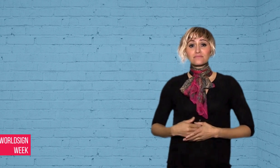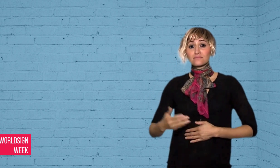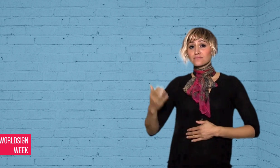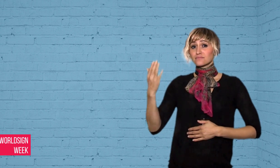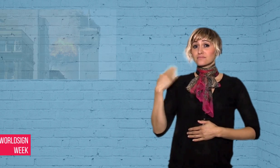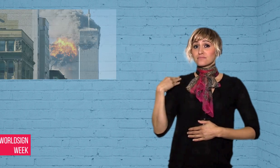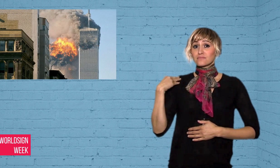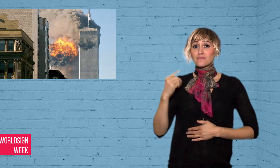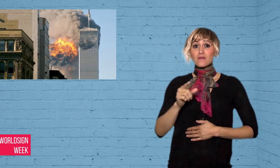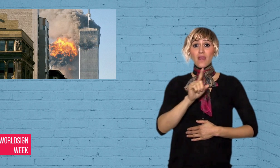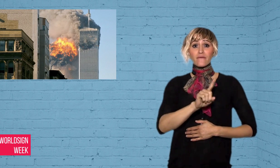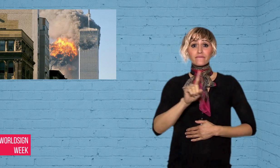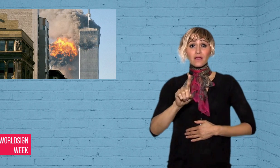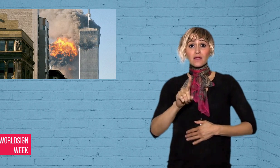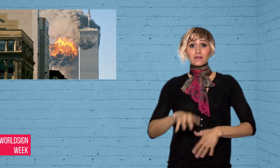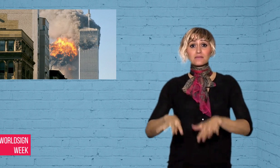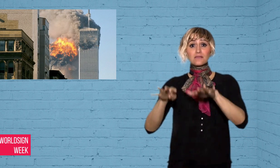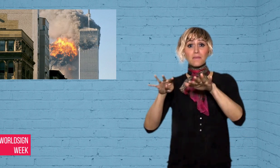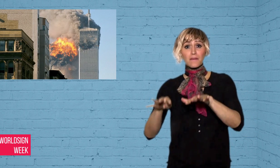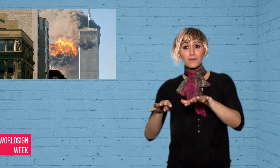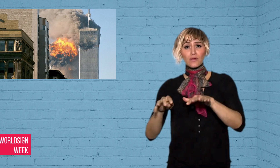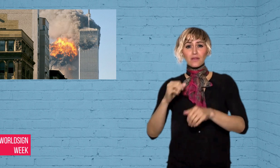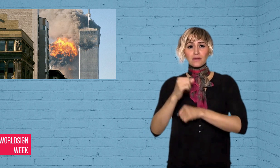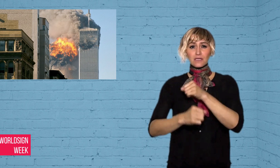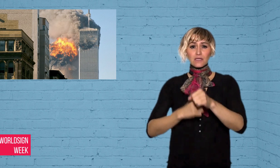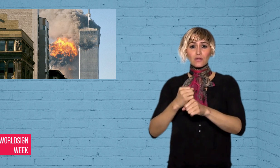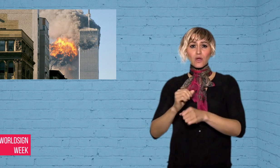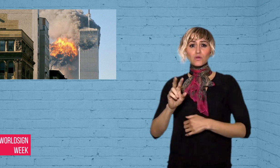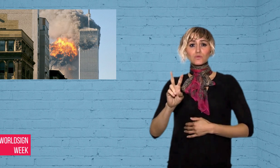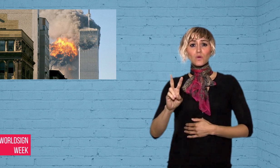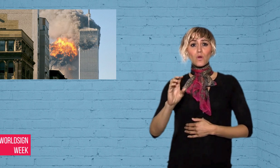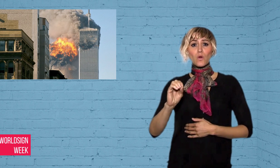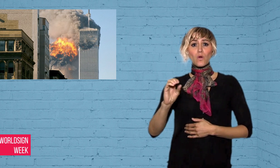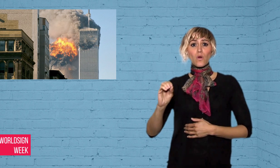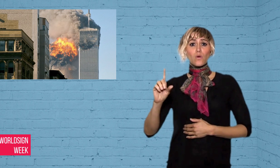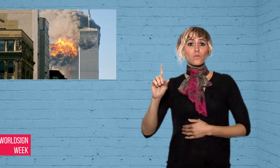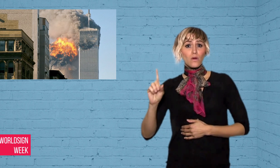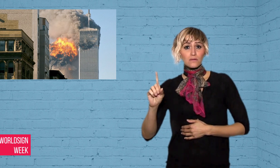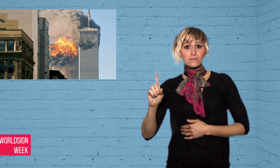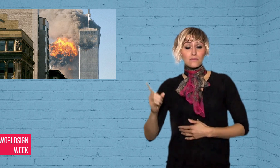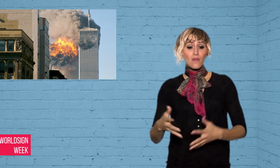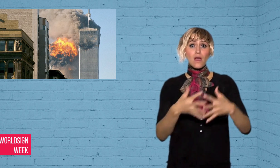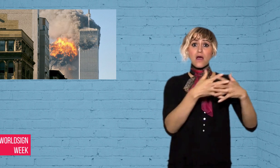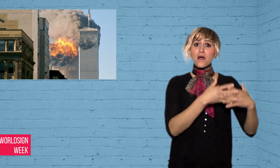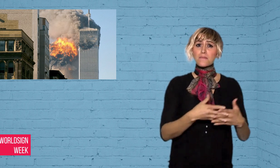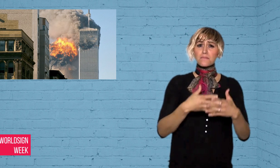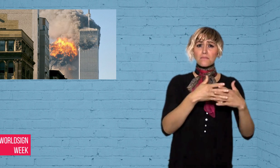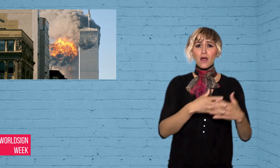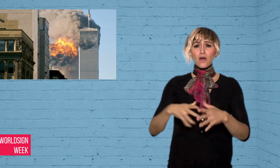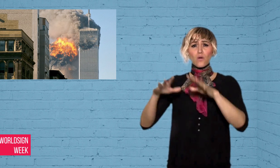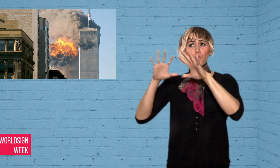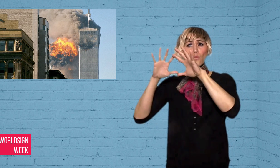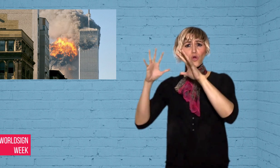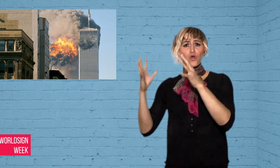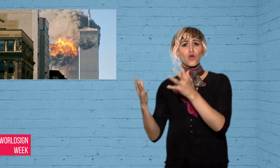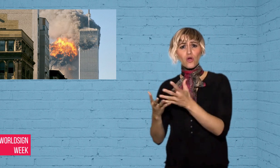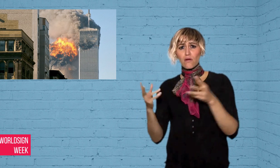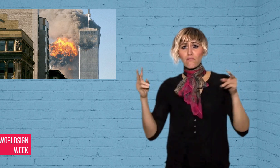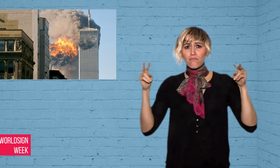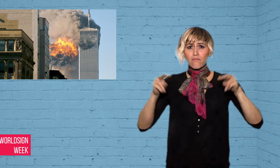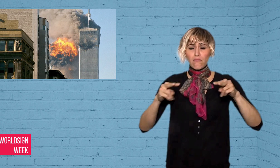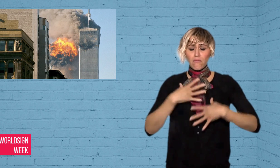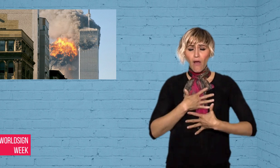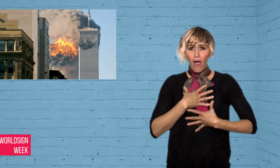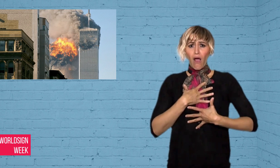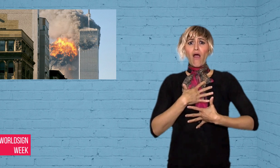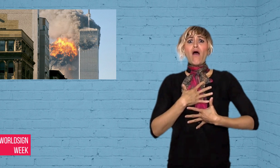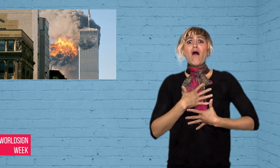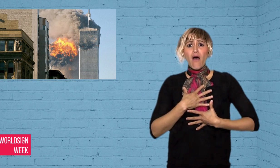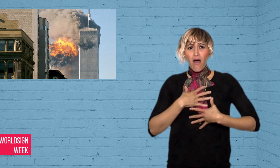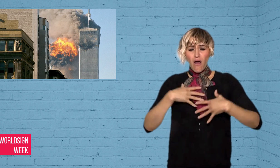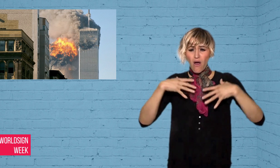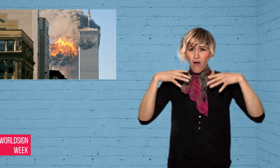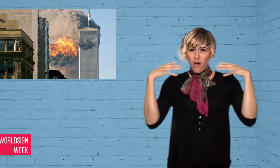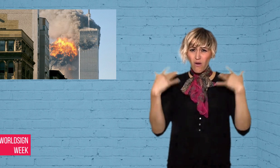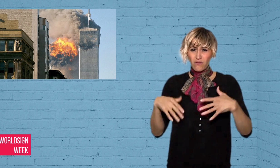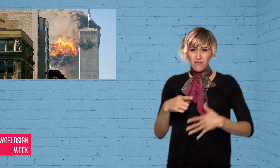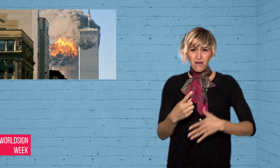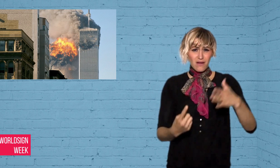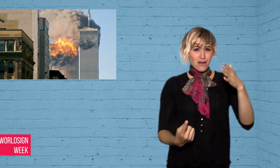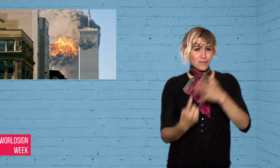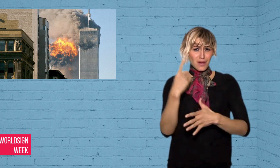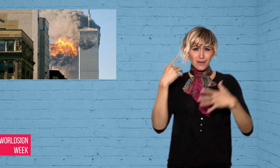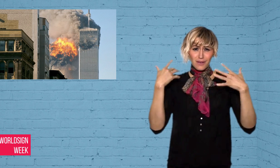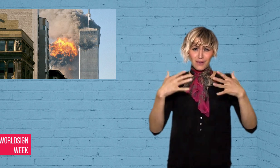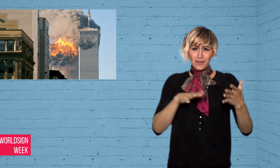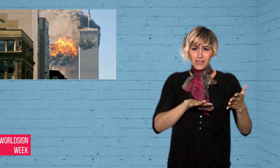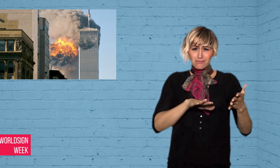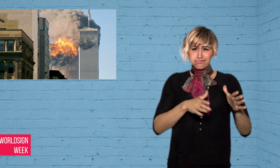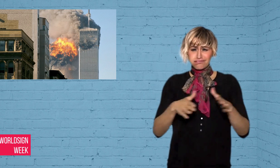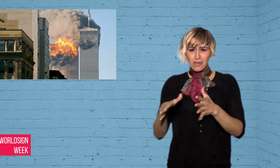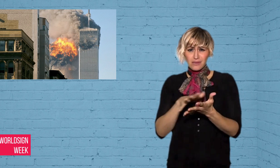experienced one of the deadliest terrorist attacks in